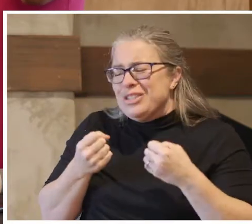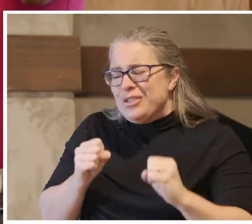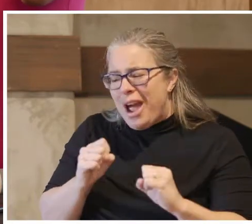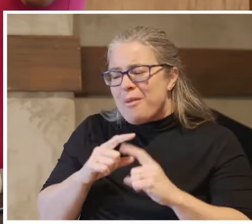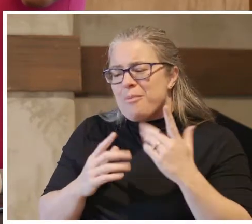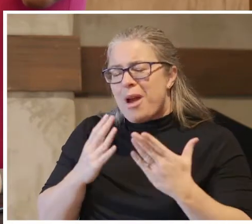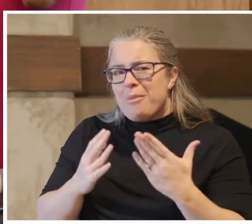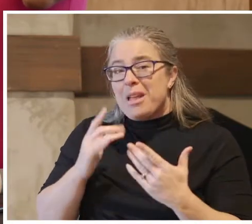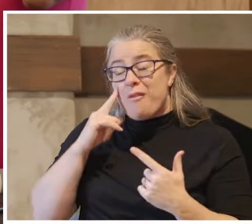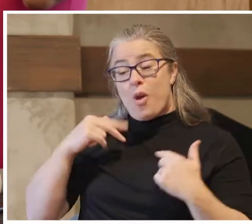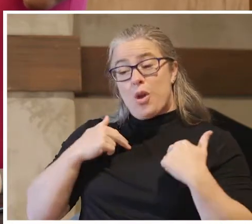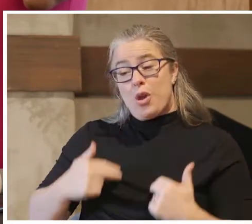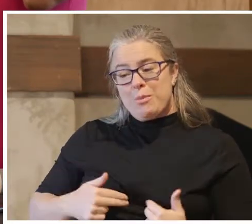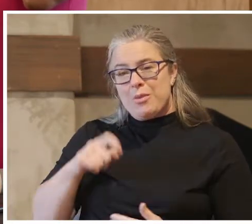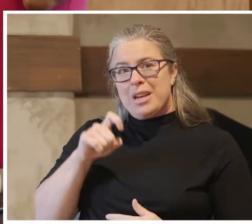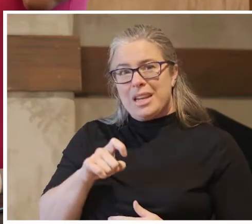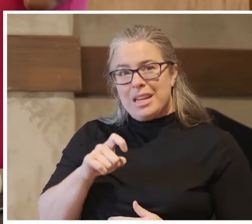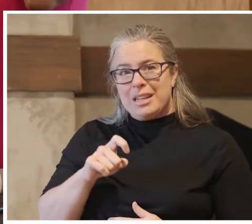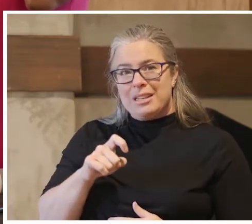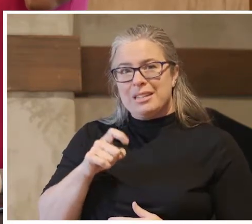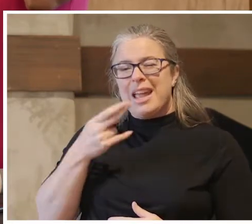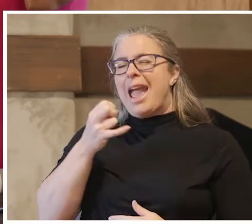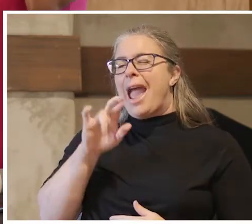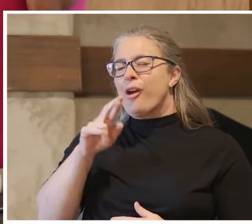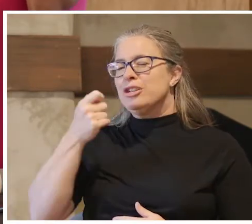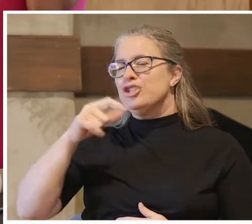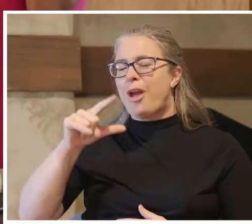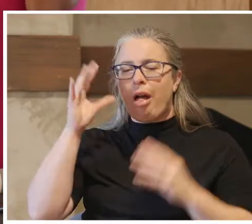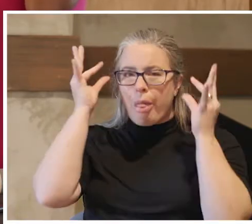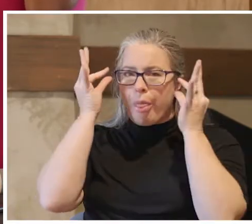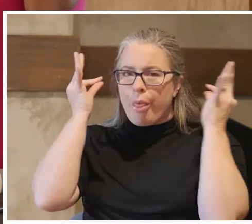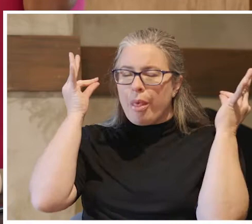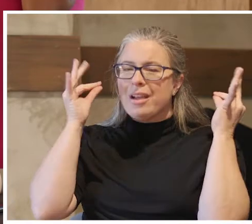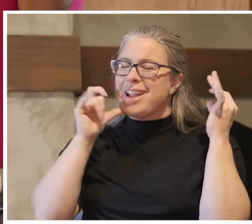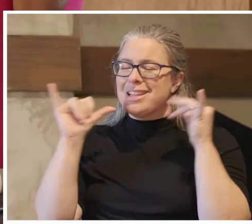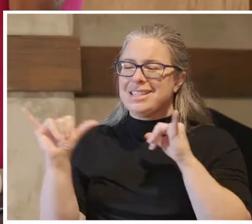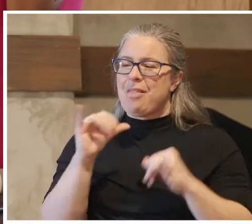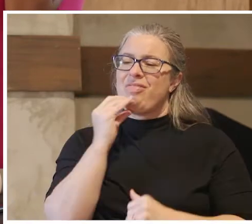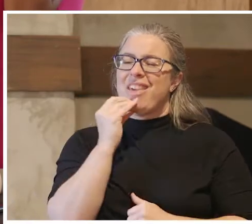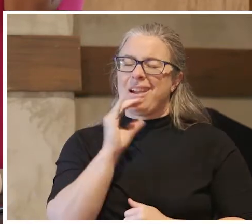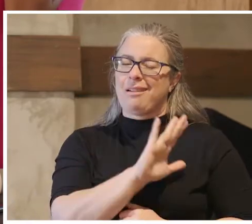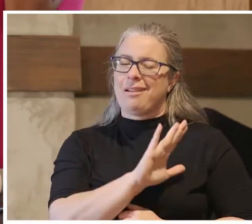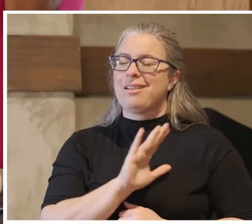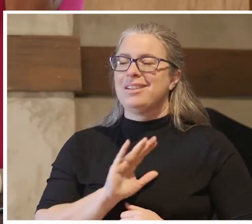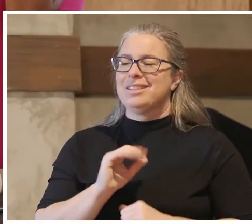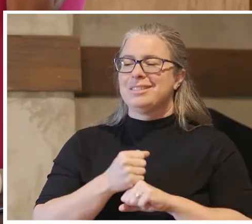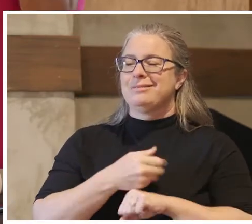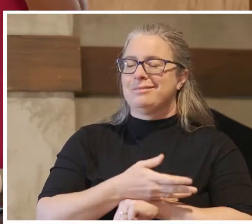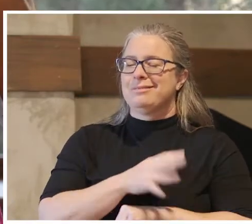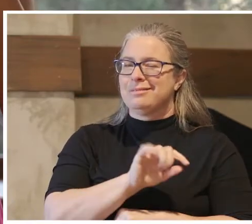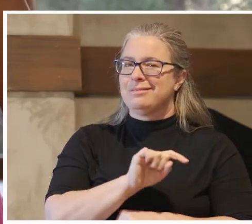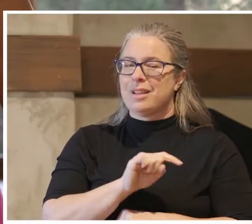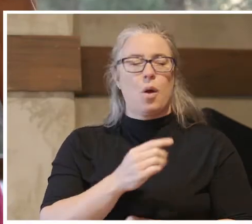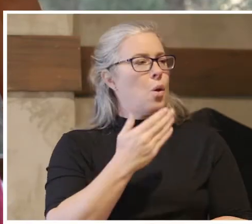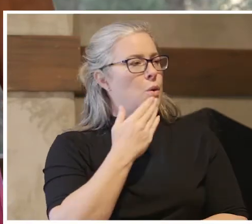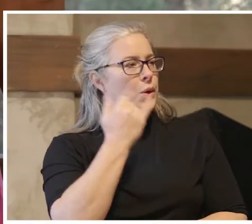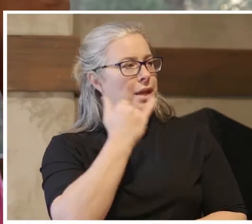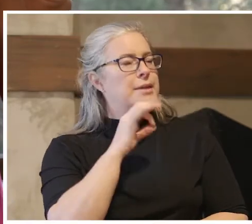Probably for a human we would need hair gel or something, 'cause our hair isn't as thick as Doves' spines are. - Good idea.